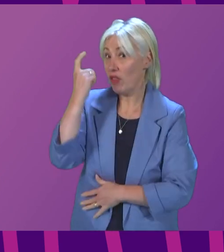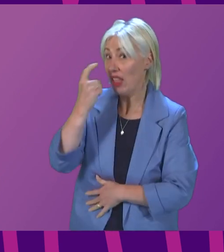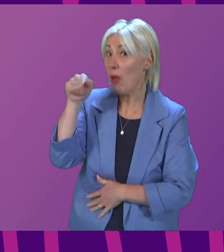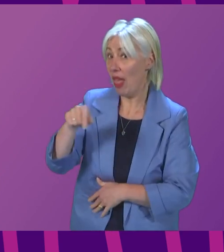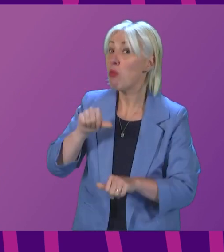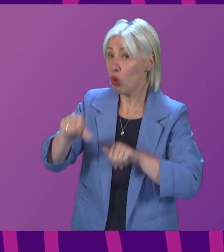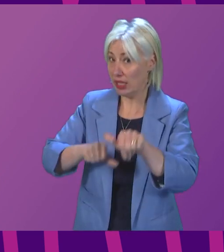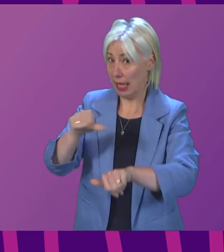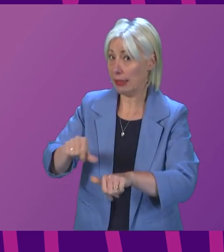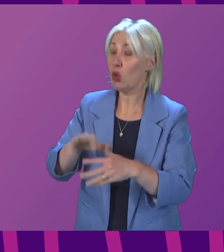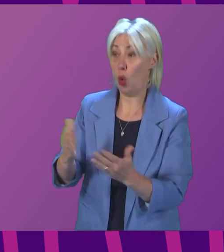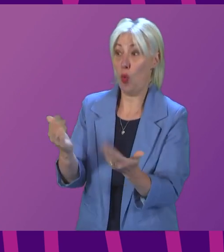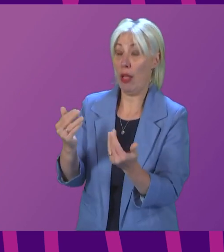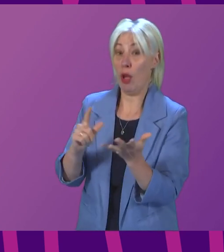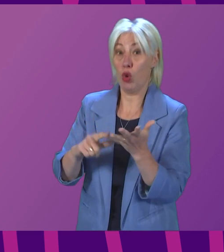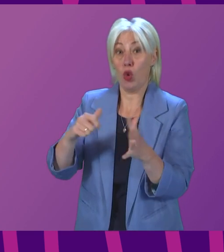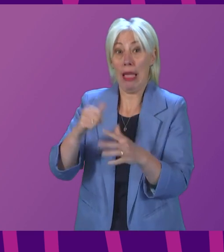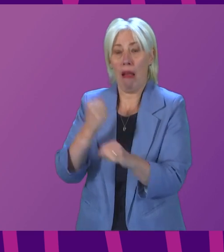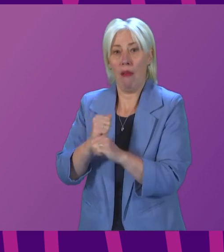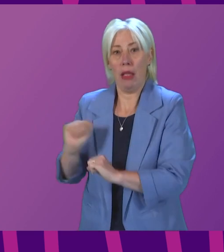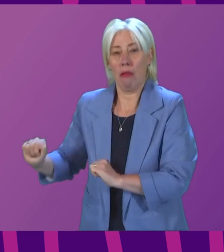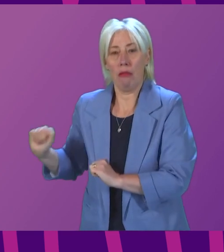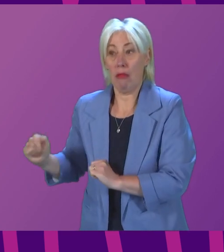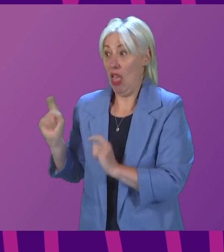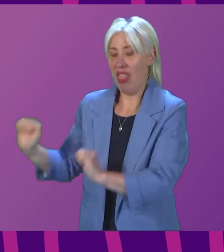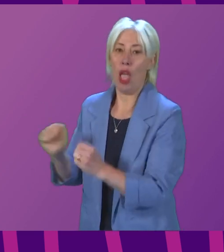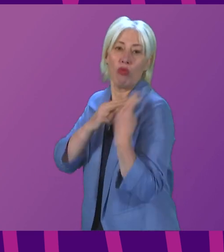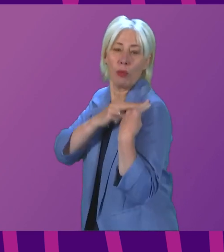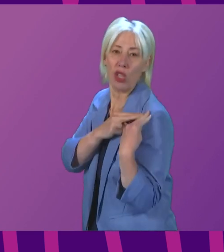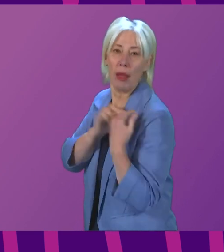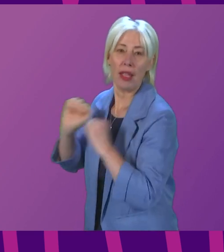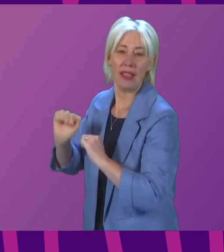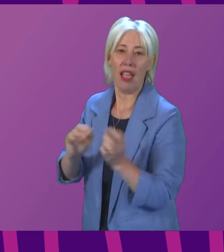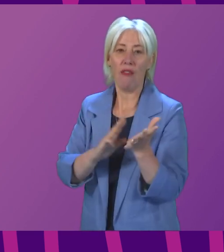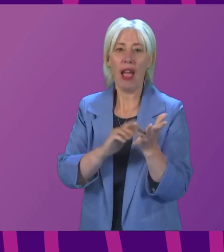I would therefore welcome the UK Government, which has sole responsibility for MOD property,